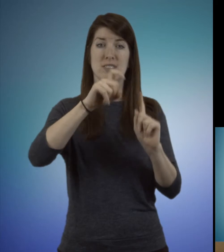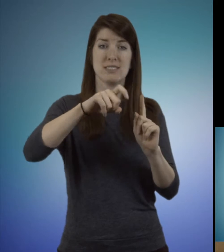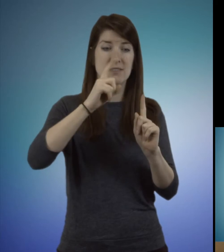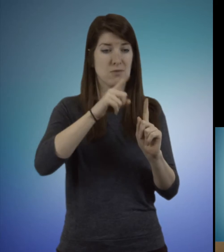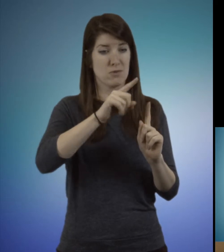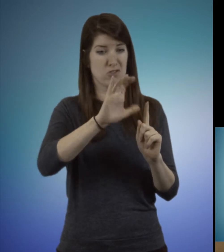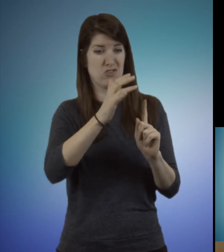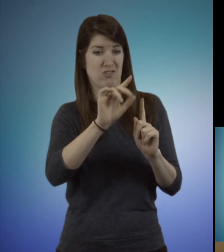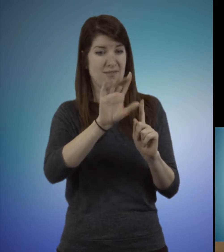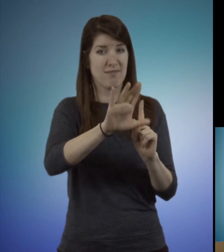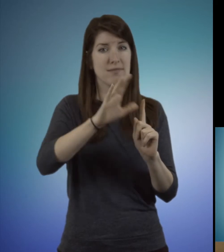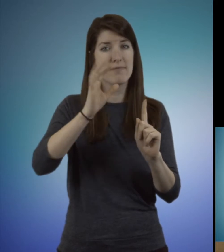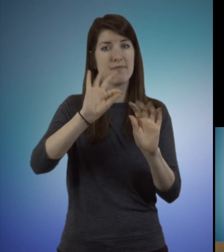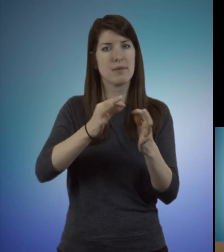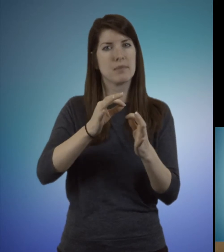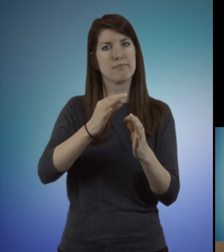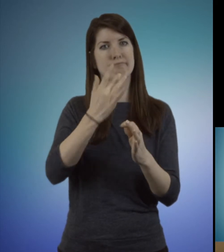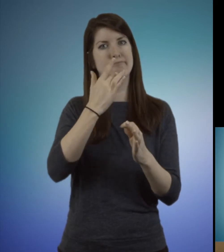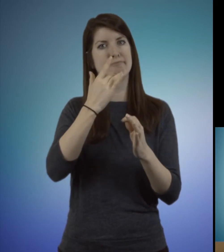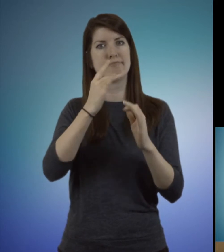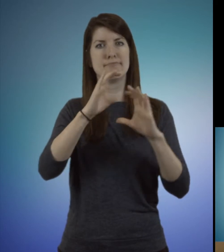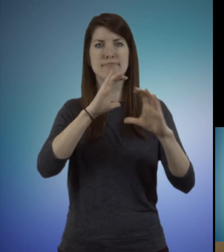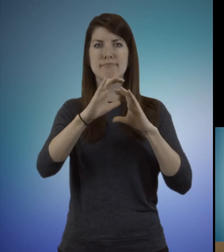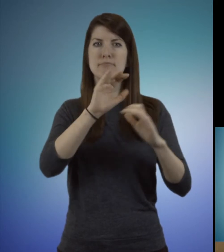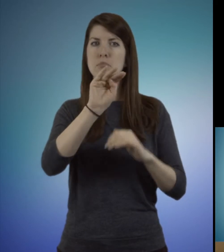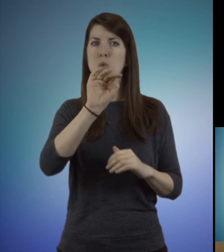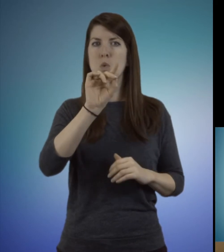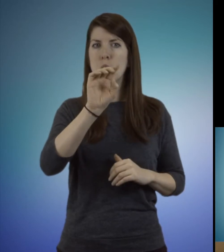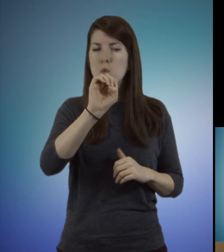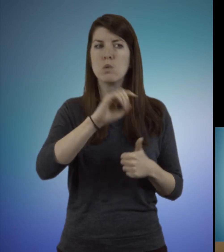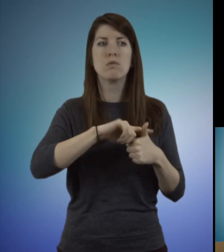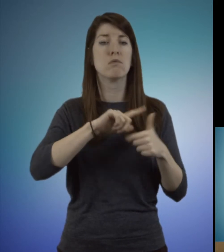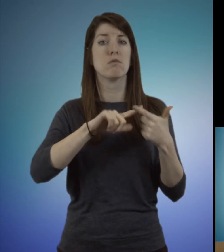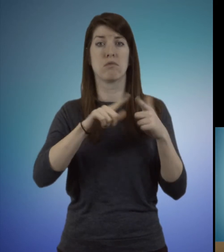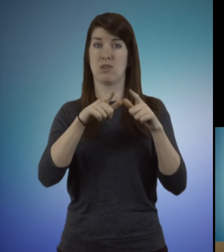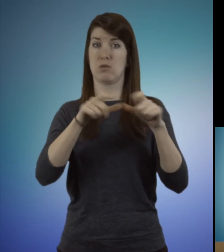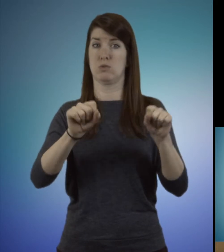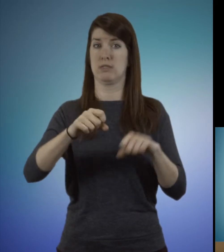and the child's own family's preferred mode of communication, the linguistic needs,